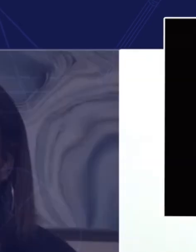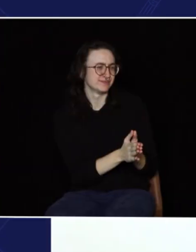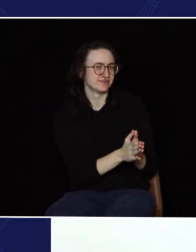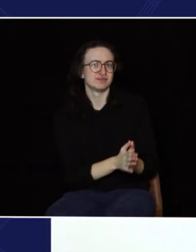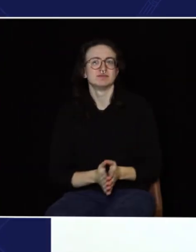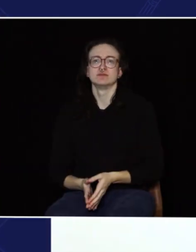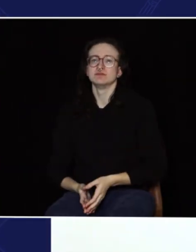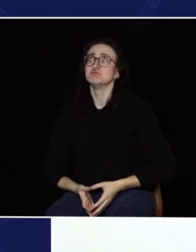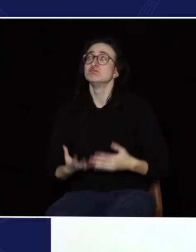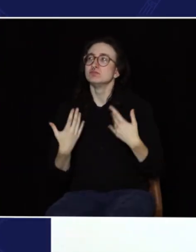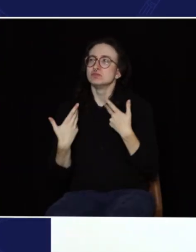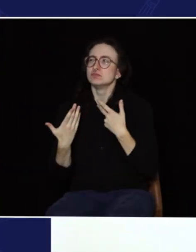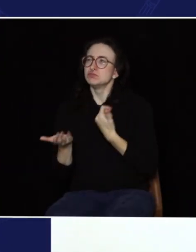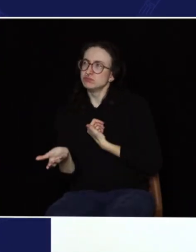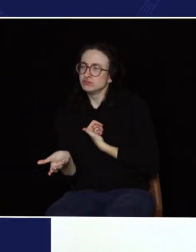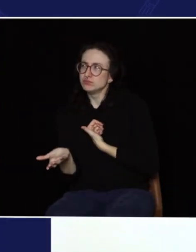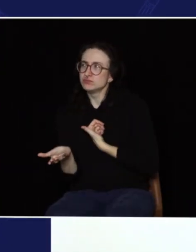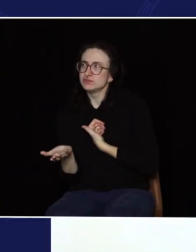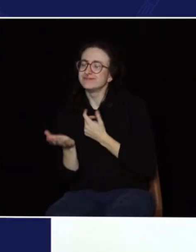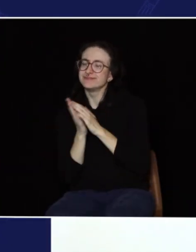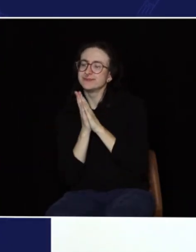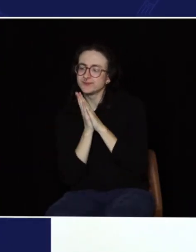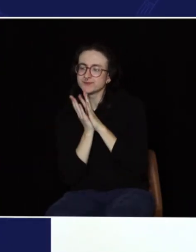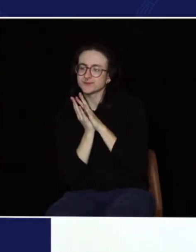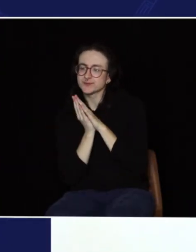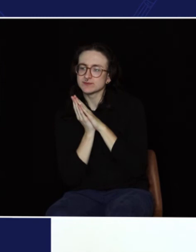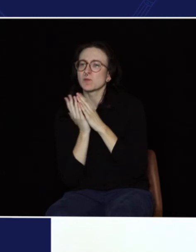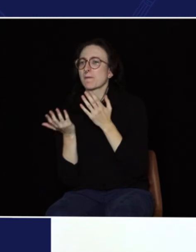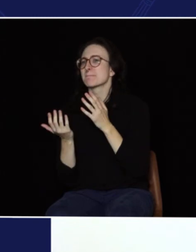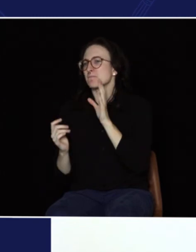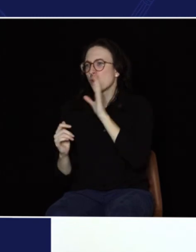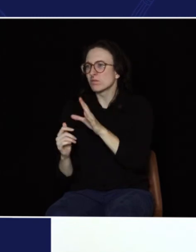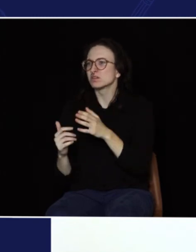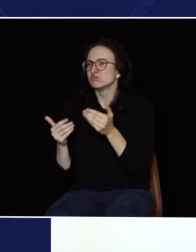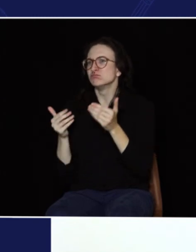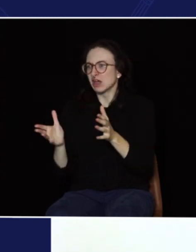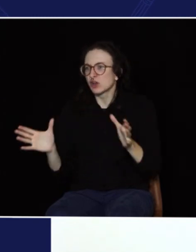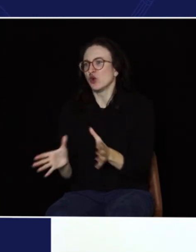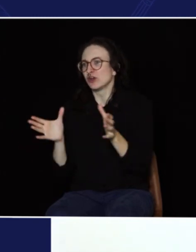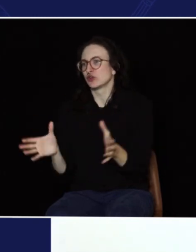[YABSERA:] Um... for me, it would be encouraging them,